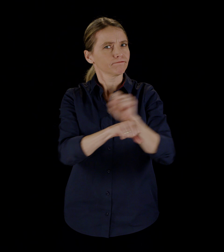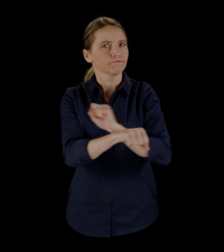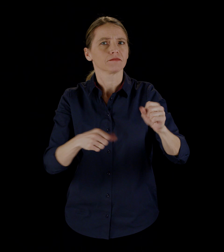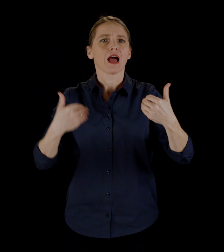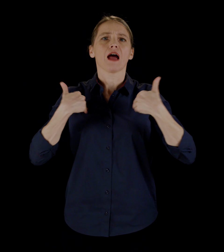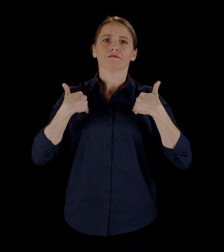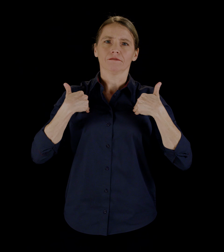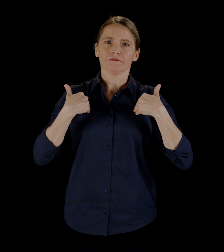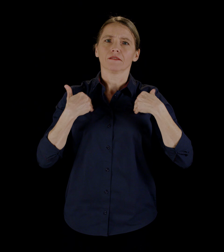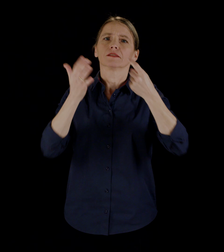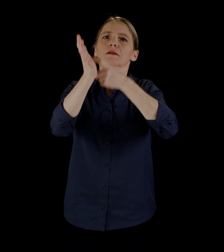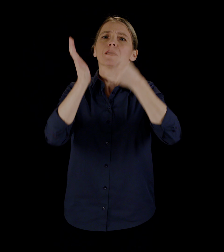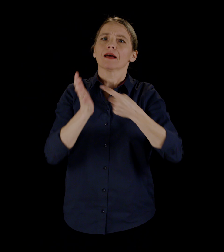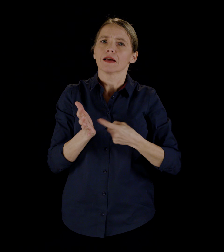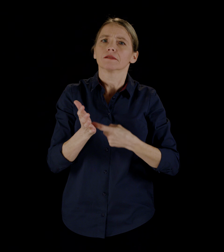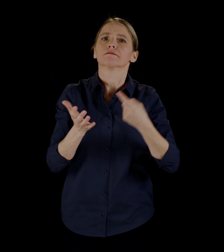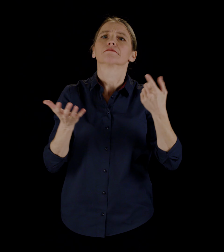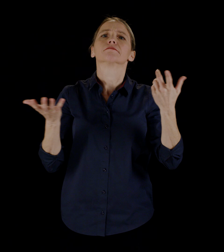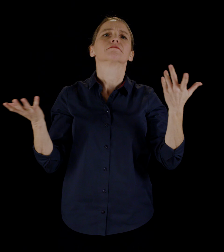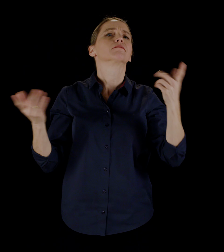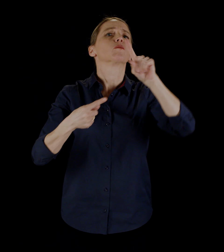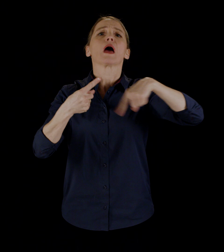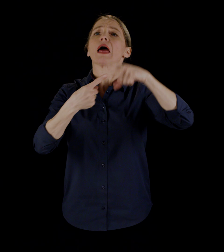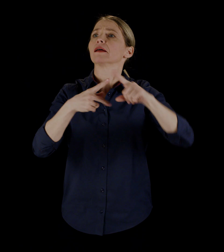notice must be provided prior to disconnections.